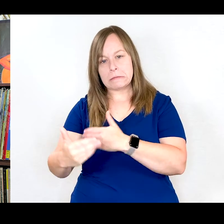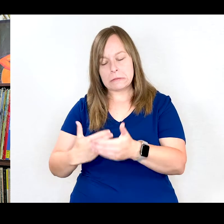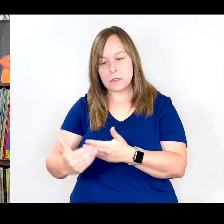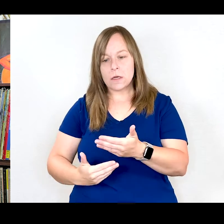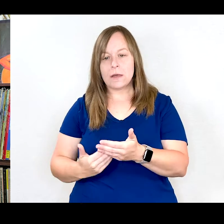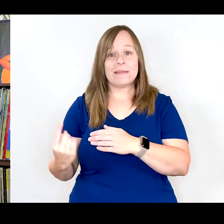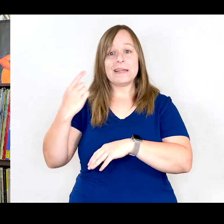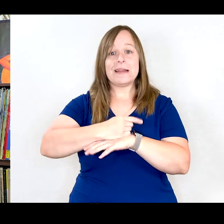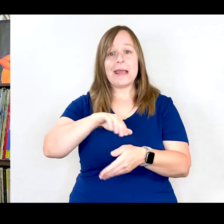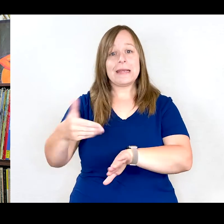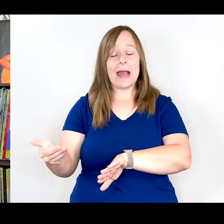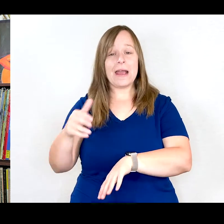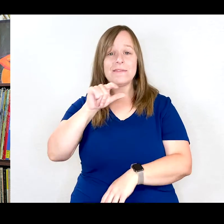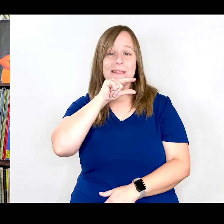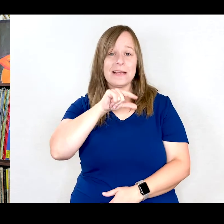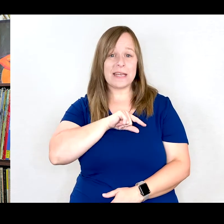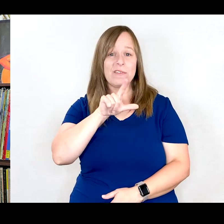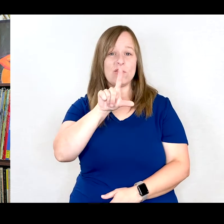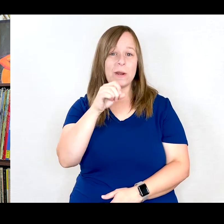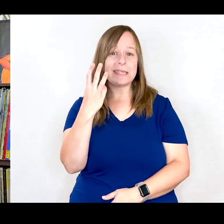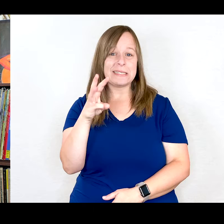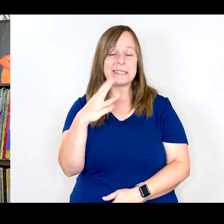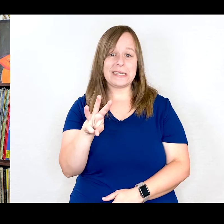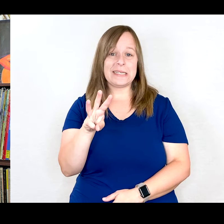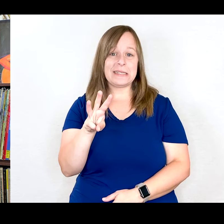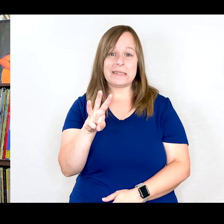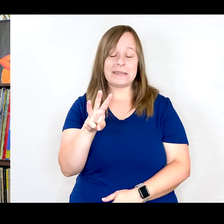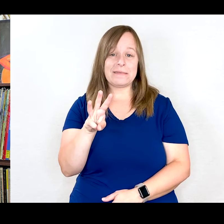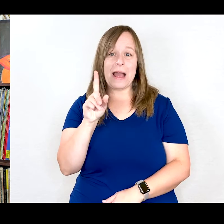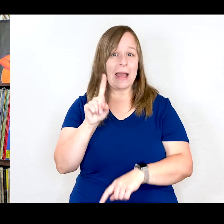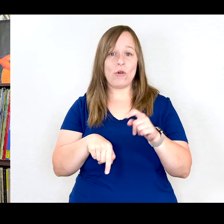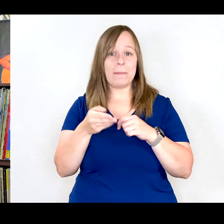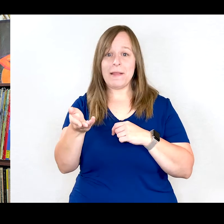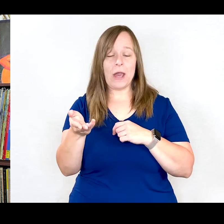And the day he died, which was Thanksgiving 2016,